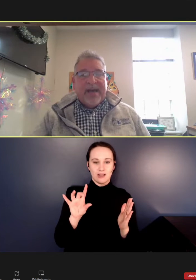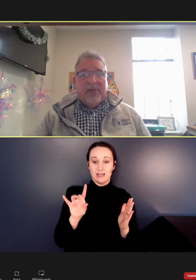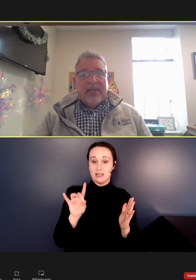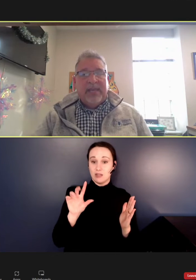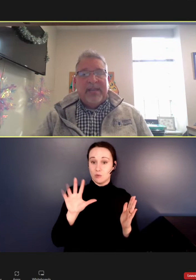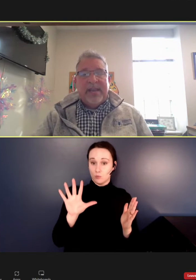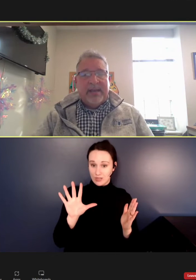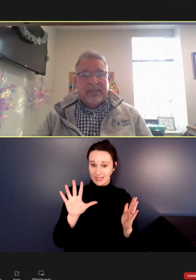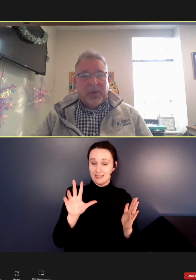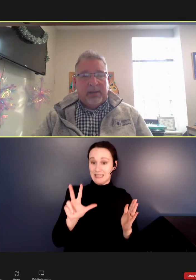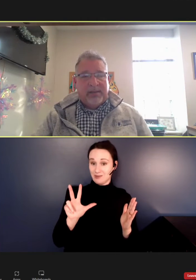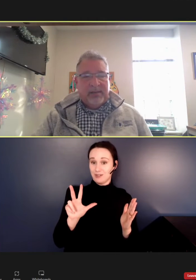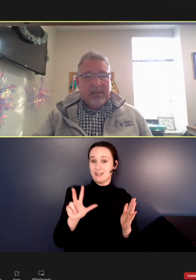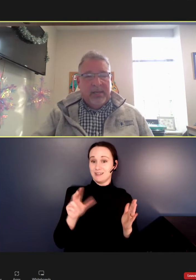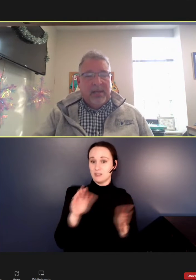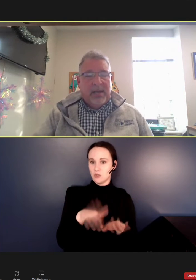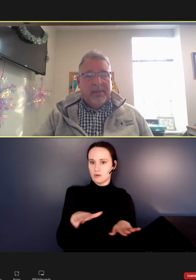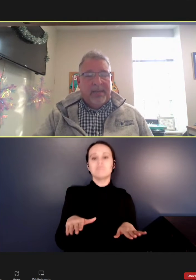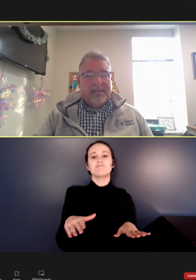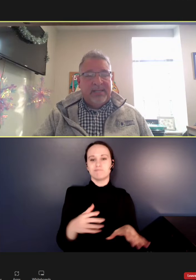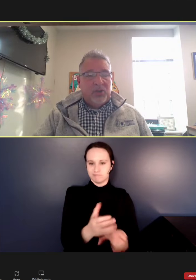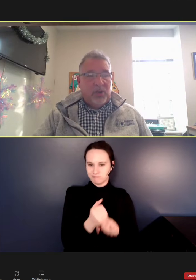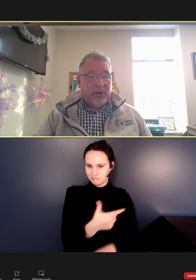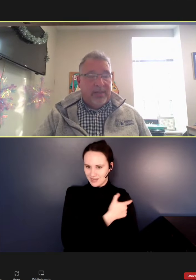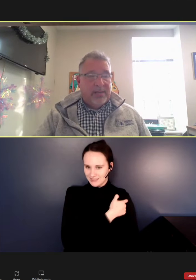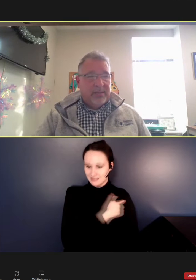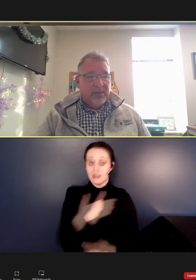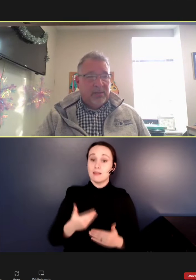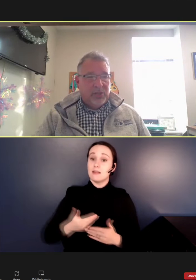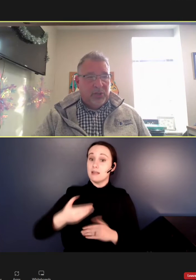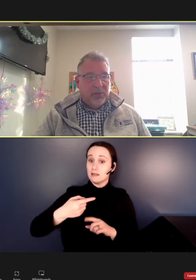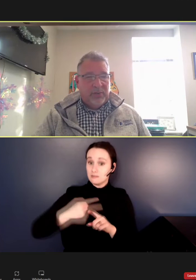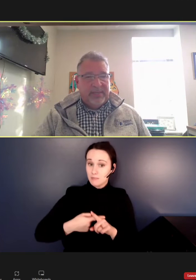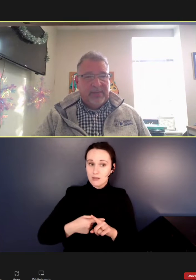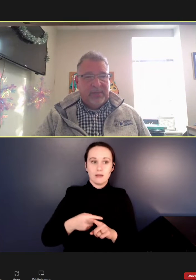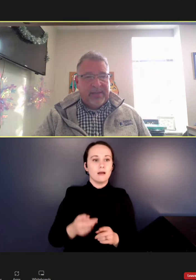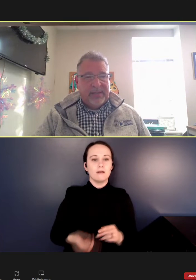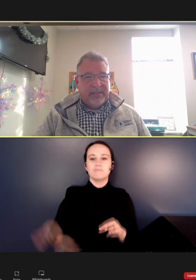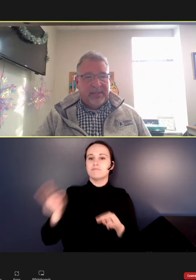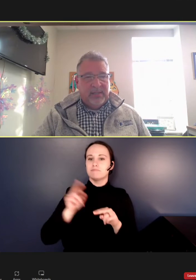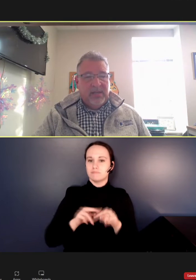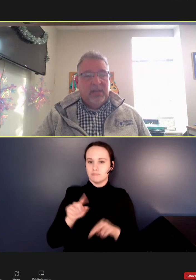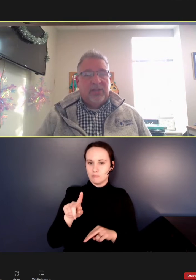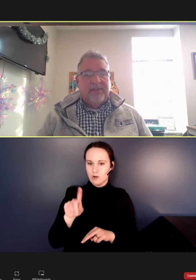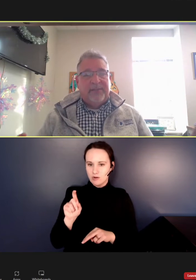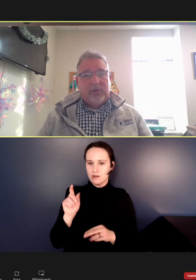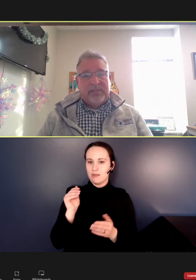found then the next month an additional 100,000 children received those vaccines. So, the first